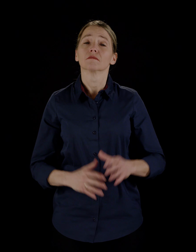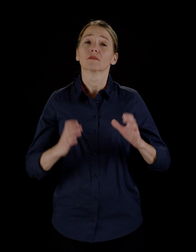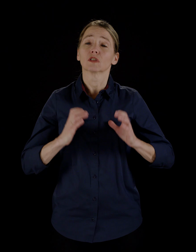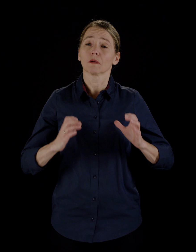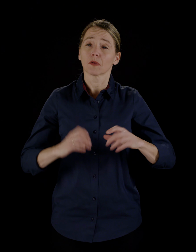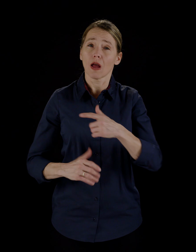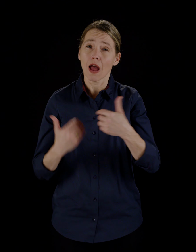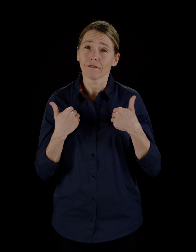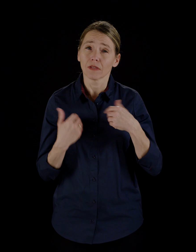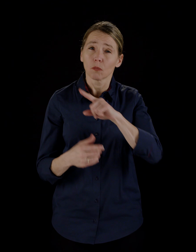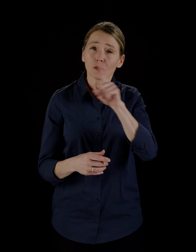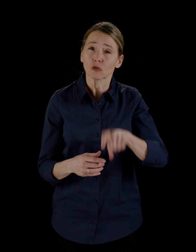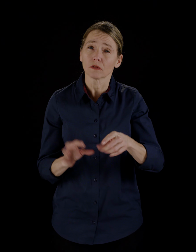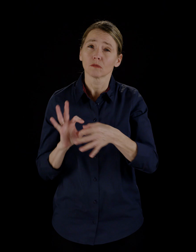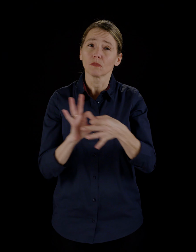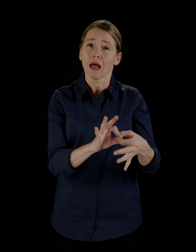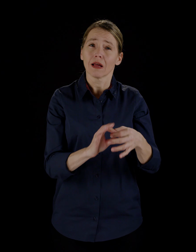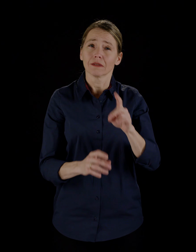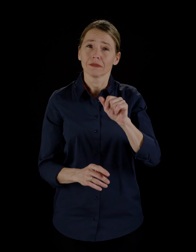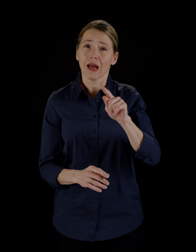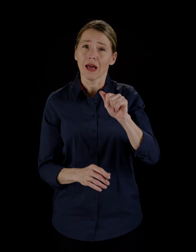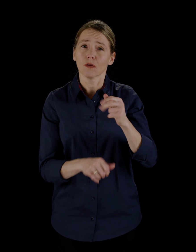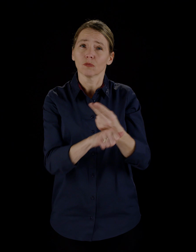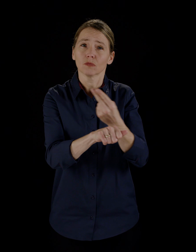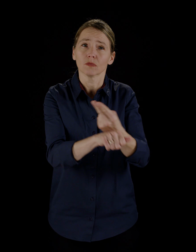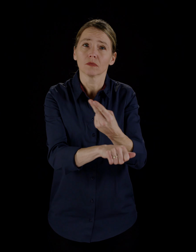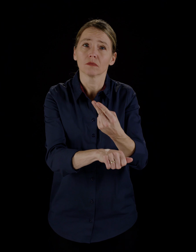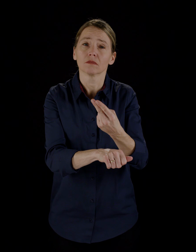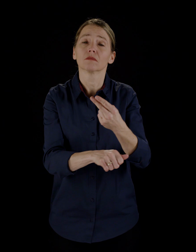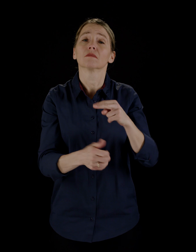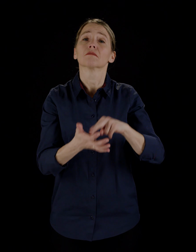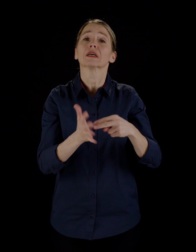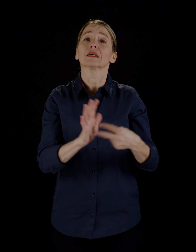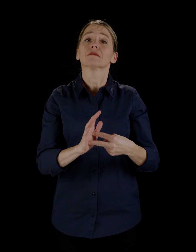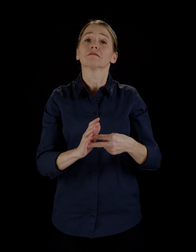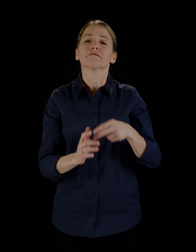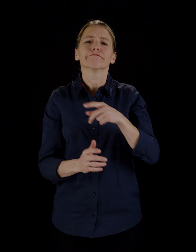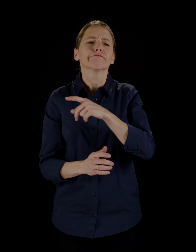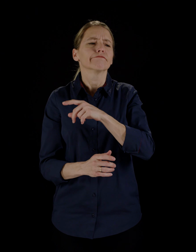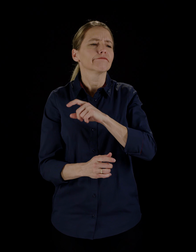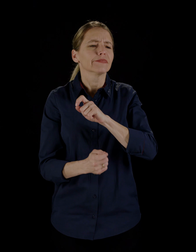Customers with questions about data usage that is associated with specific activities,